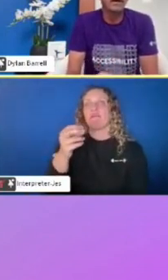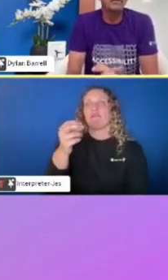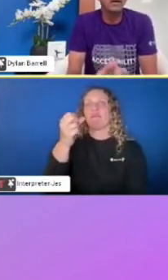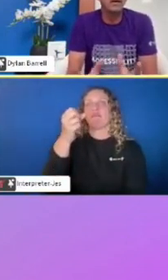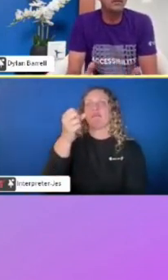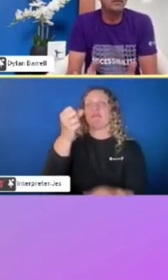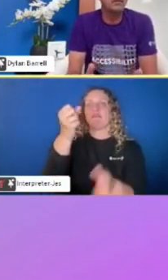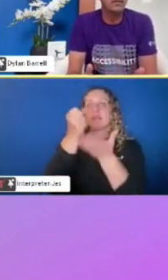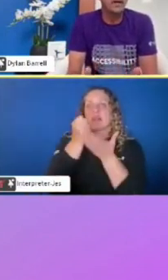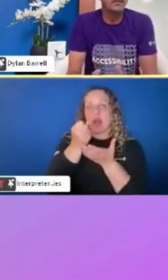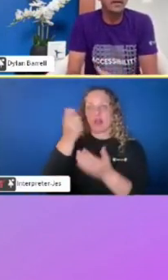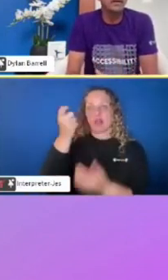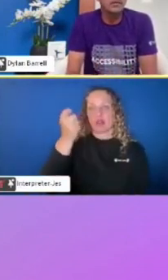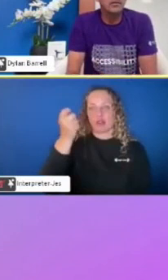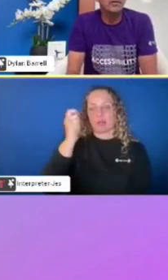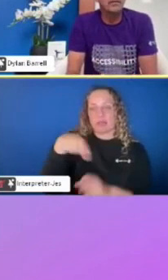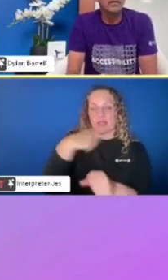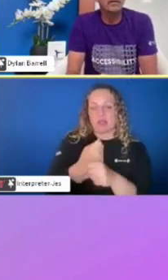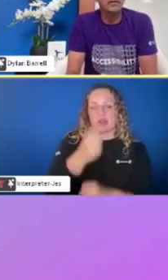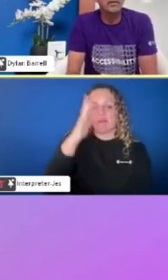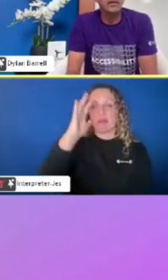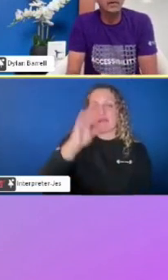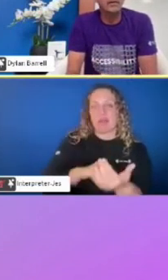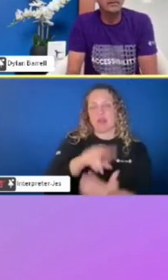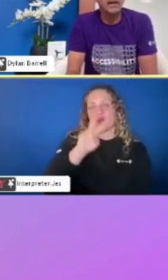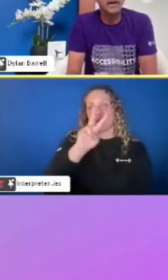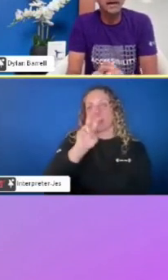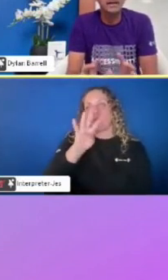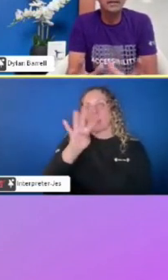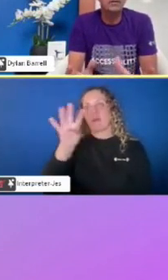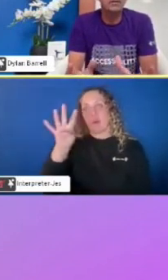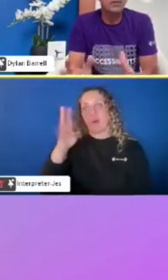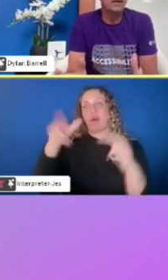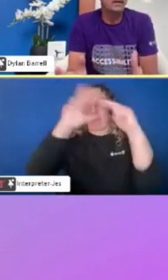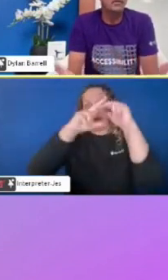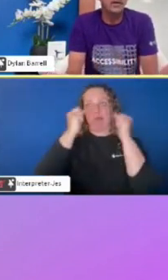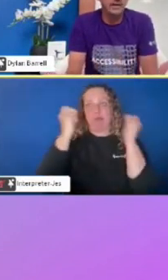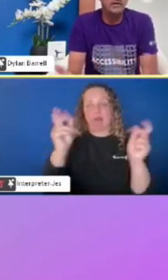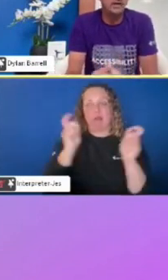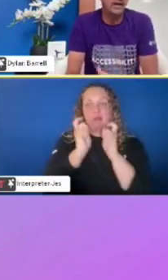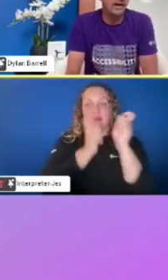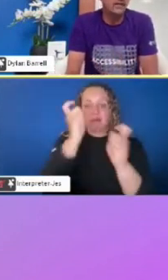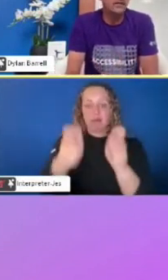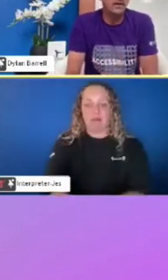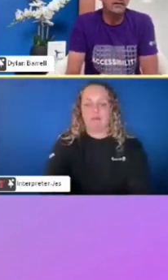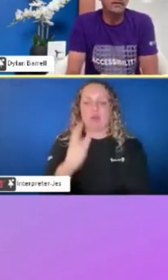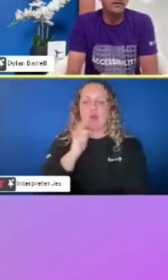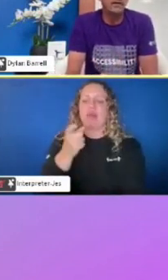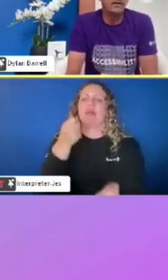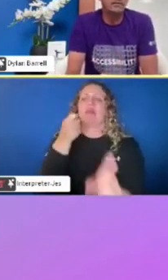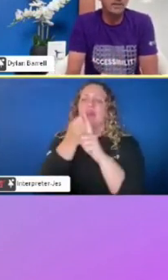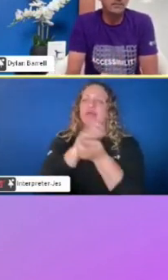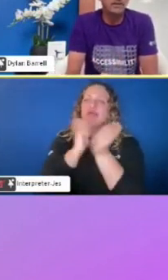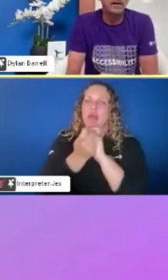has gone up to 5,244 scholarships. And these really changed the lives of these people.